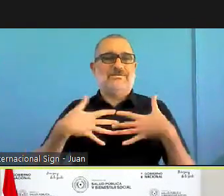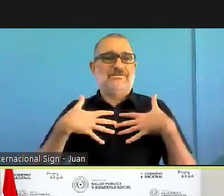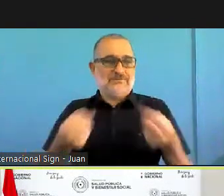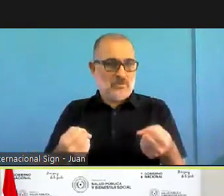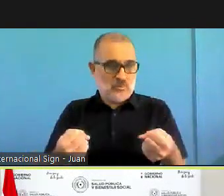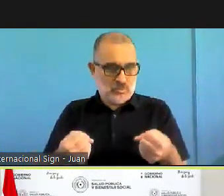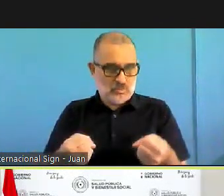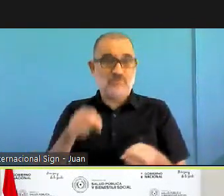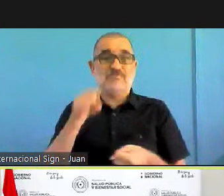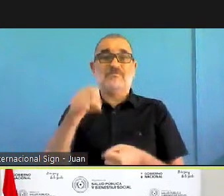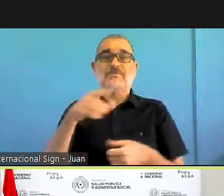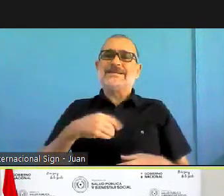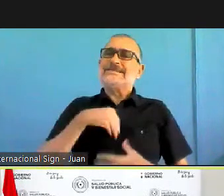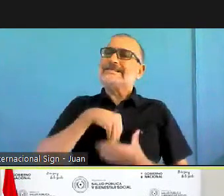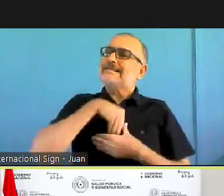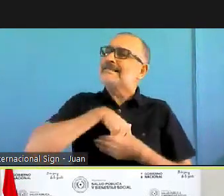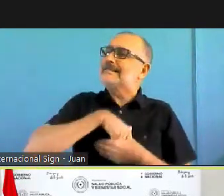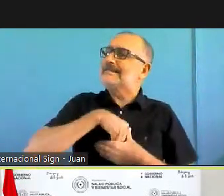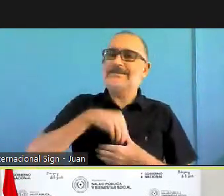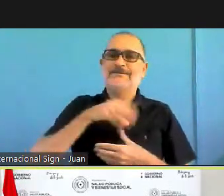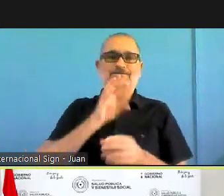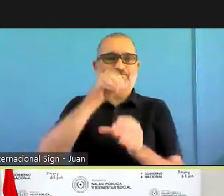And we see tremendous impact in the rural areas